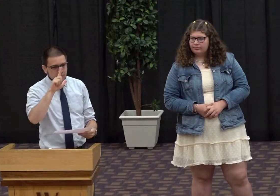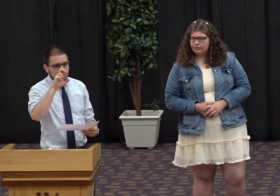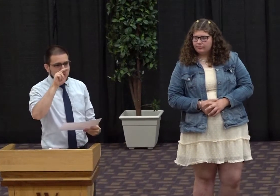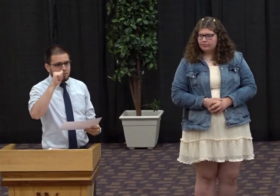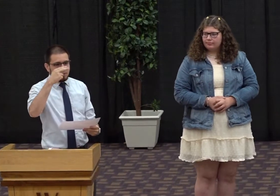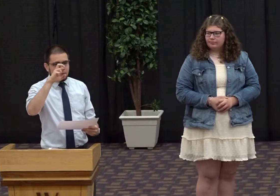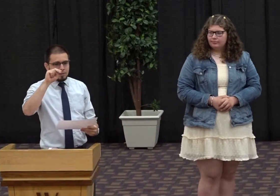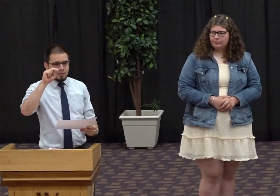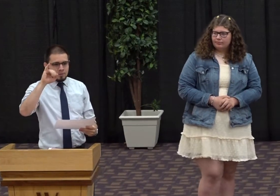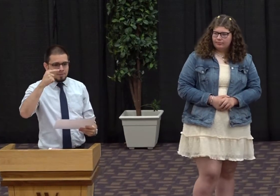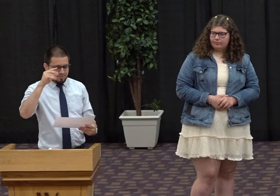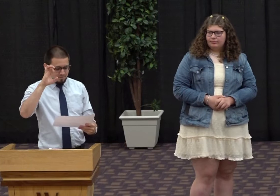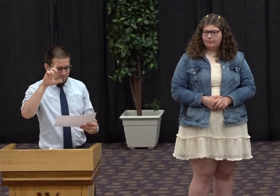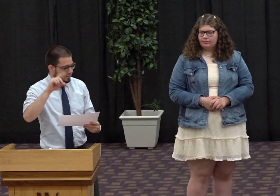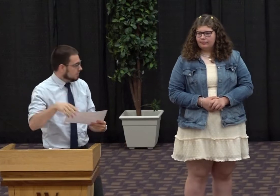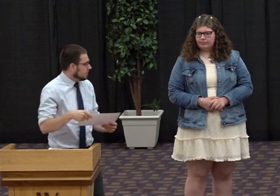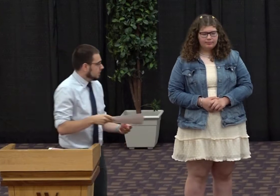Each one of you. Lena Henningfeld.